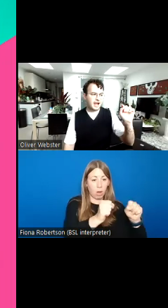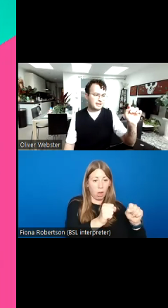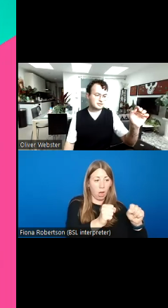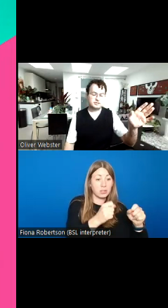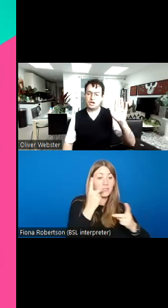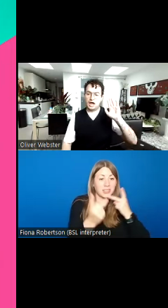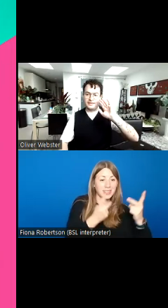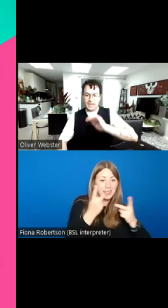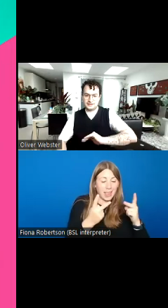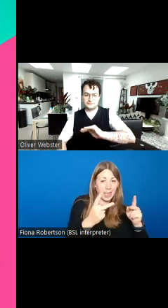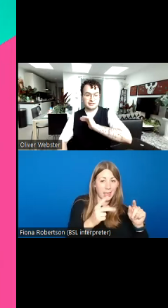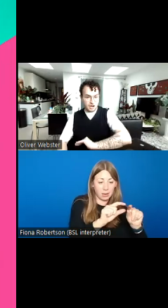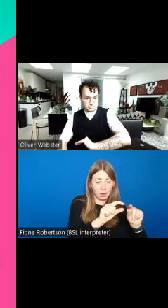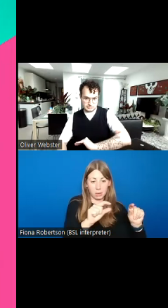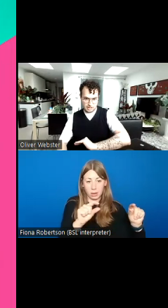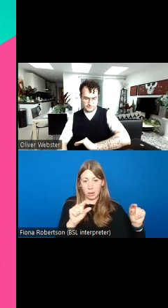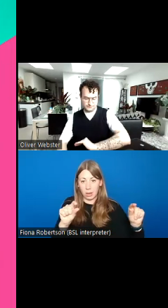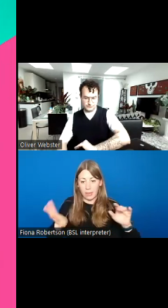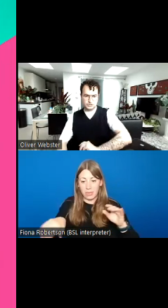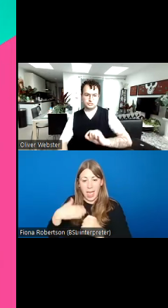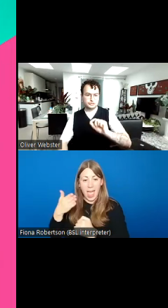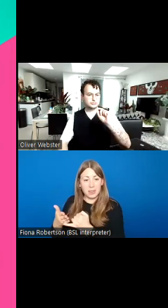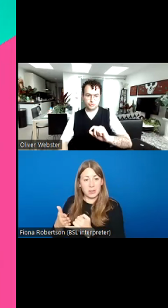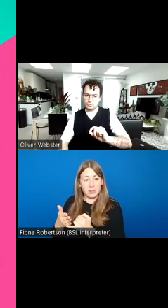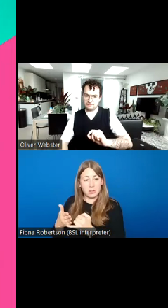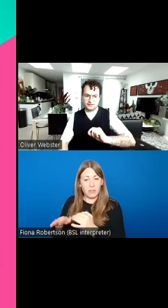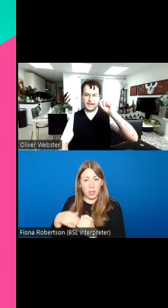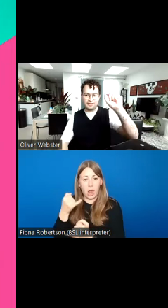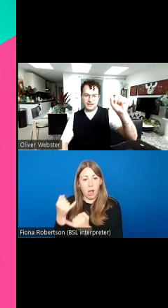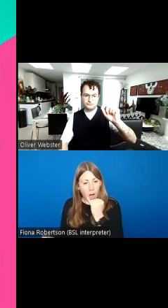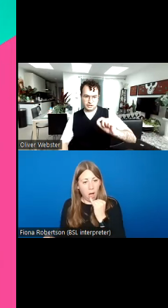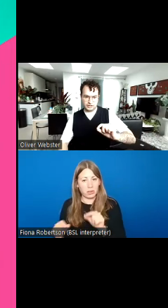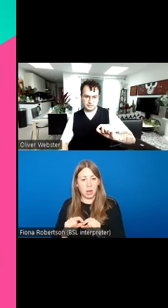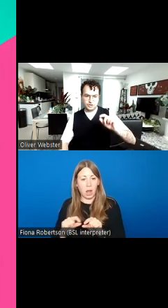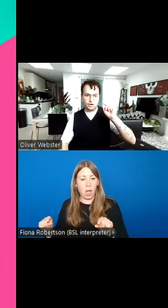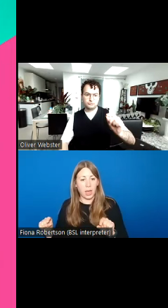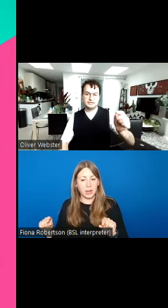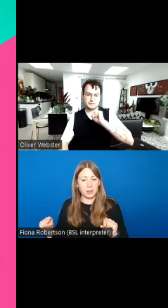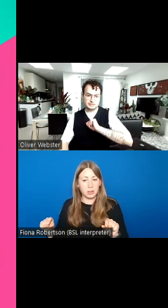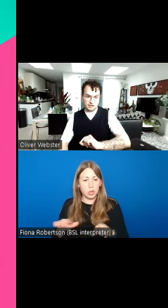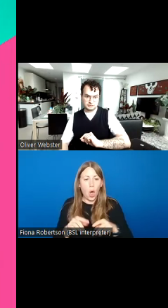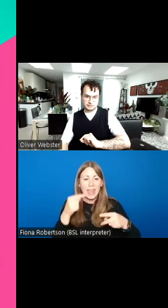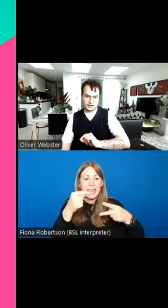and at the end of the last line. You don't have it at the end of every line, only the last line.